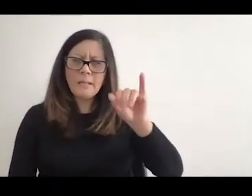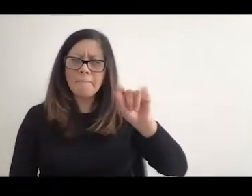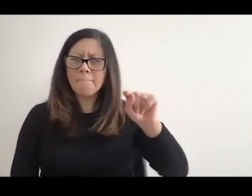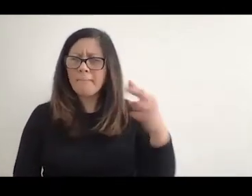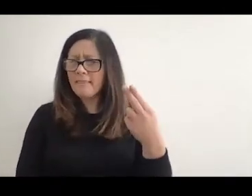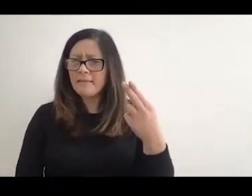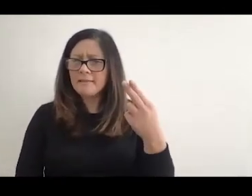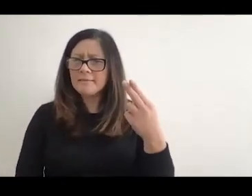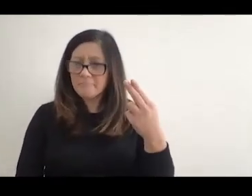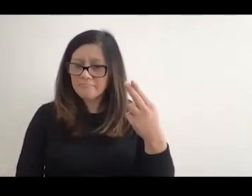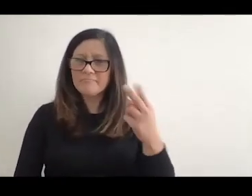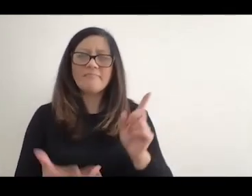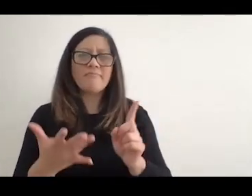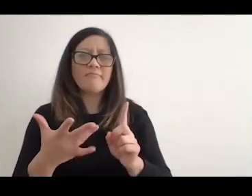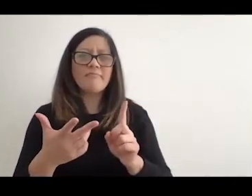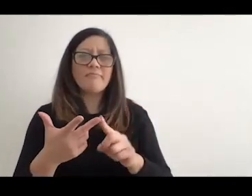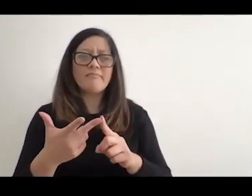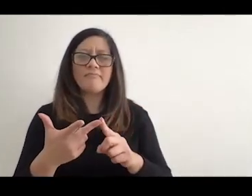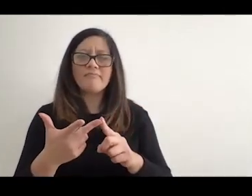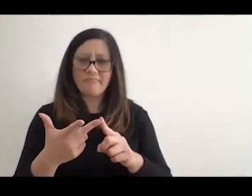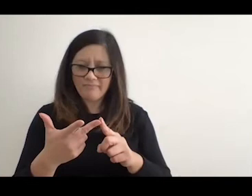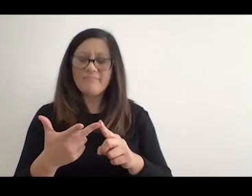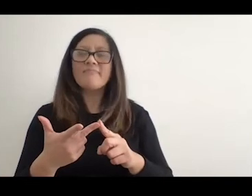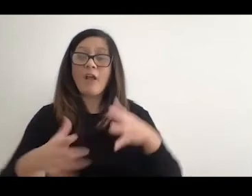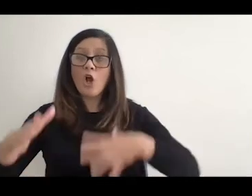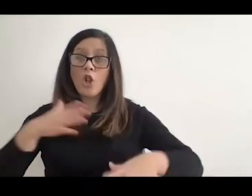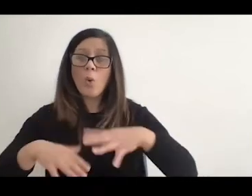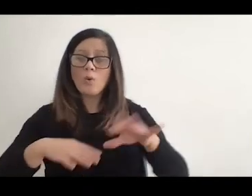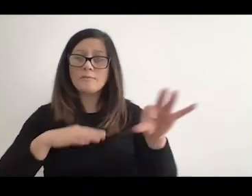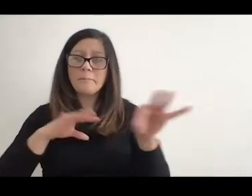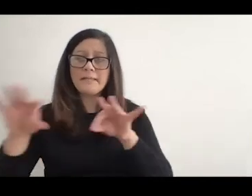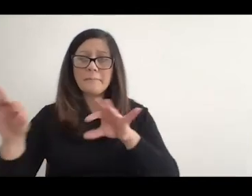Next functional fashion movement.